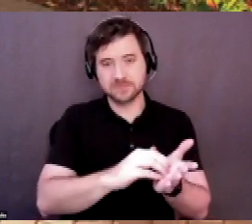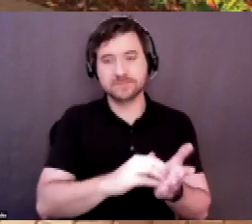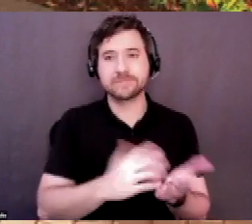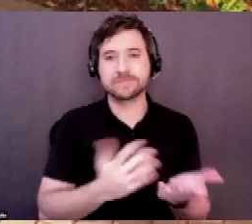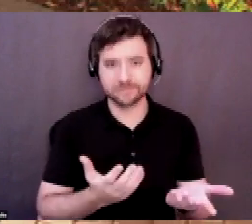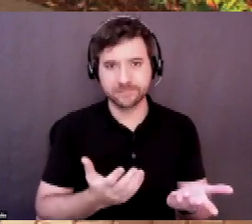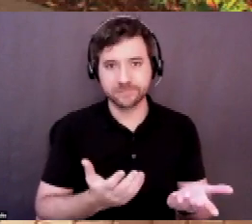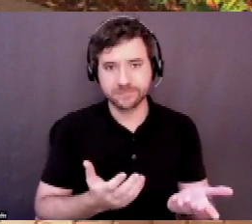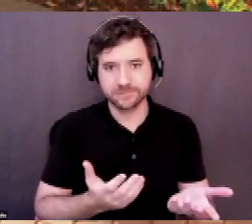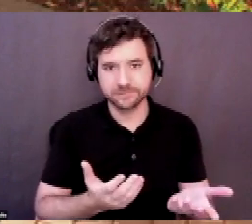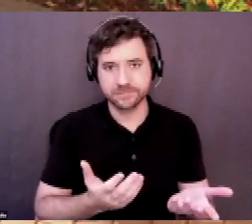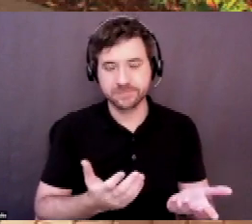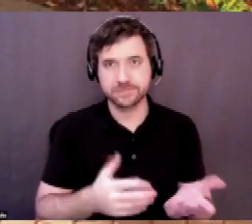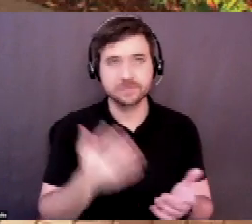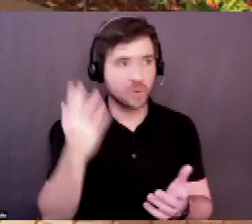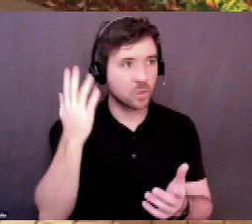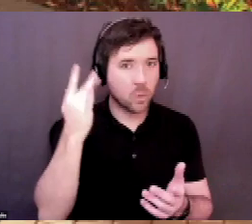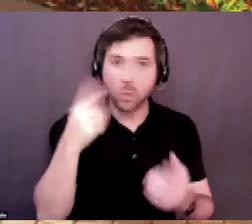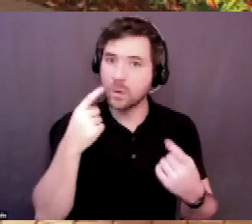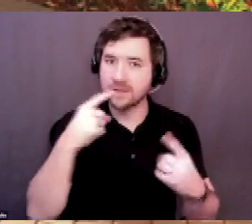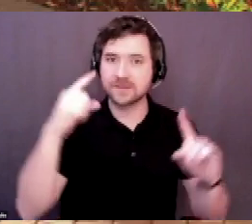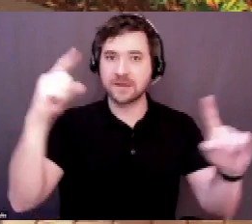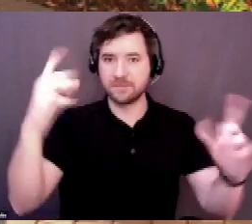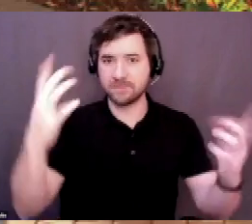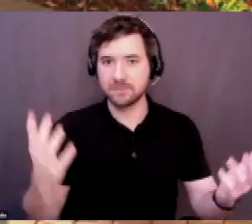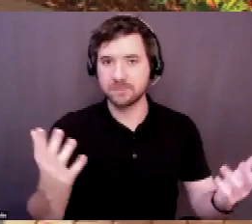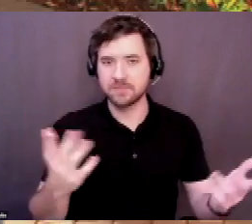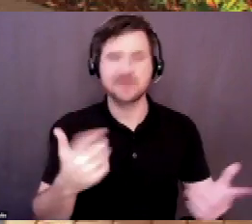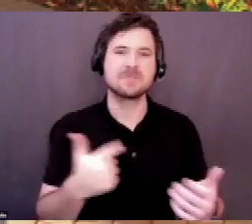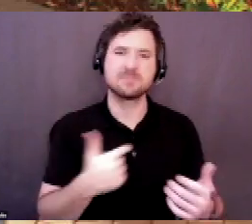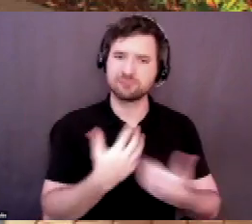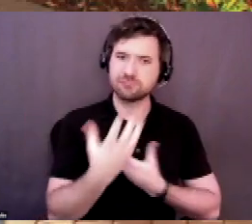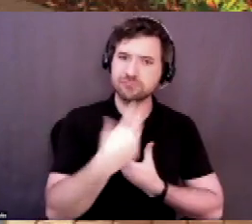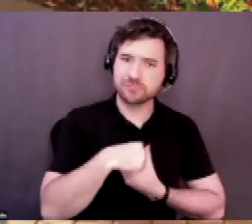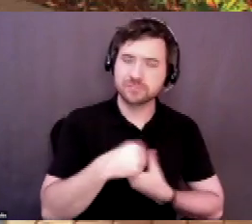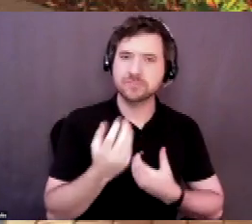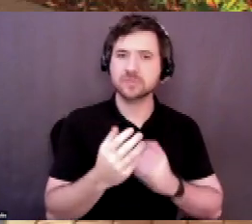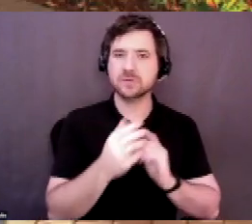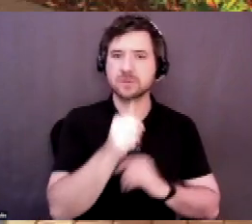the coping mechanisms and the problem solving skills,